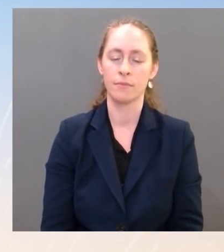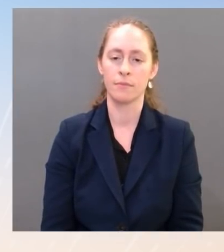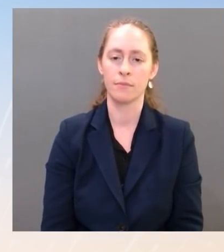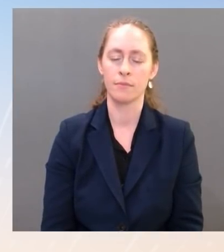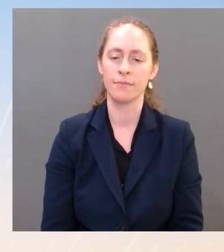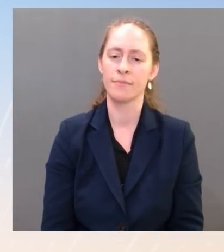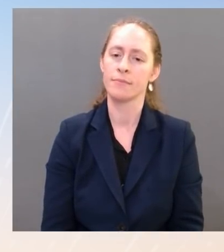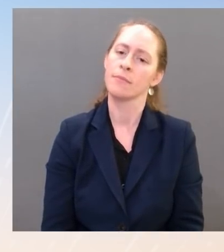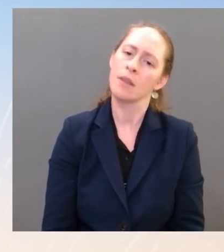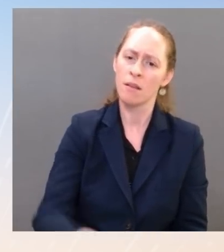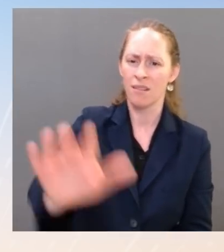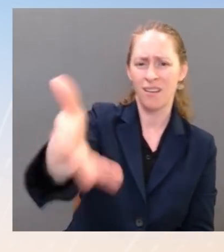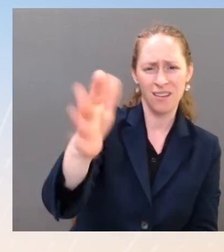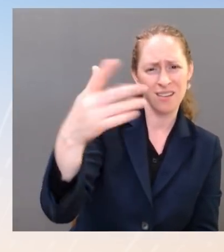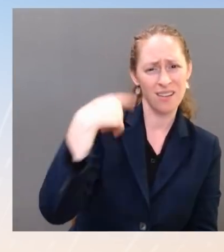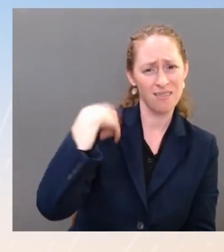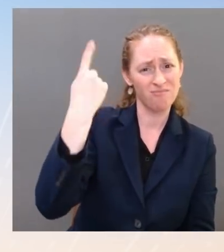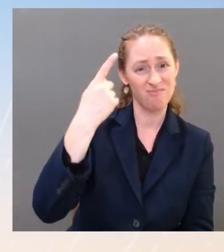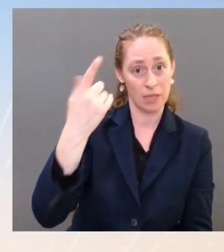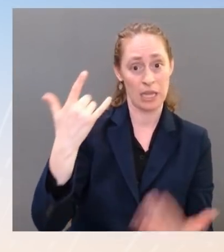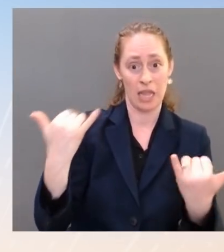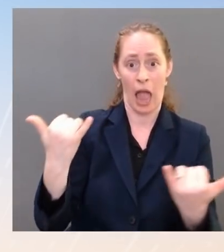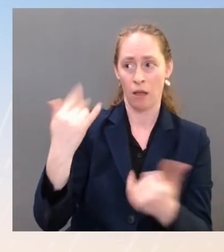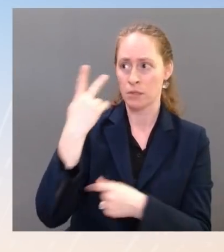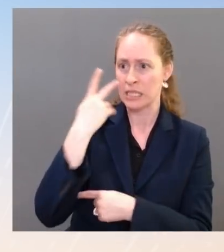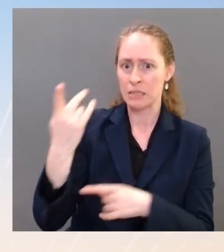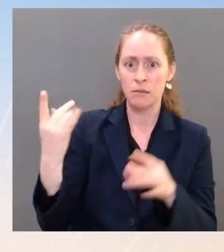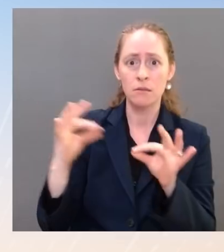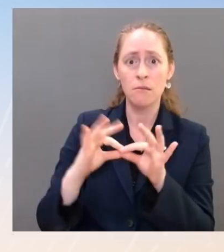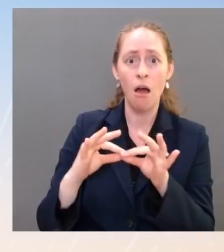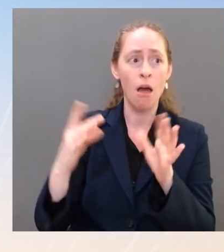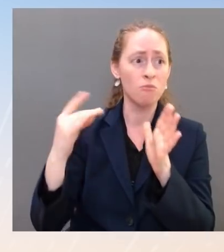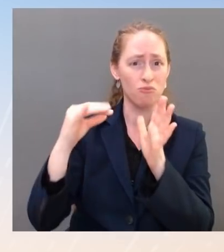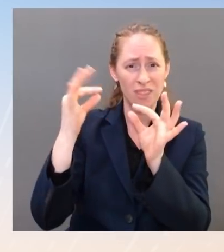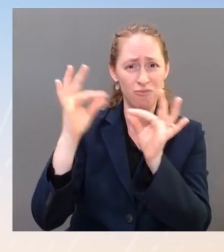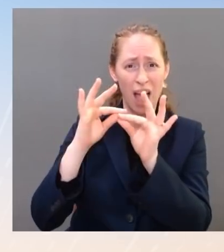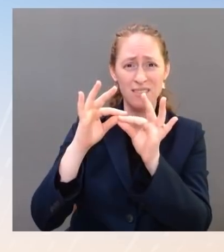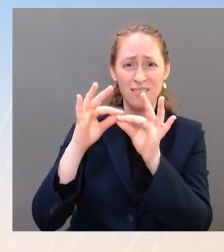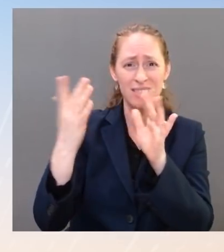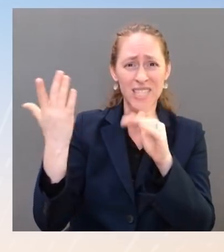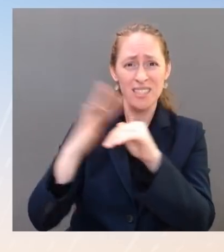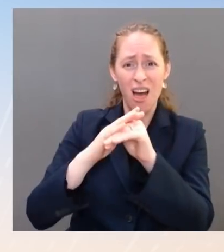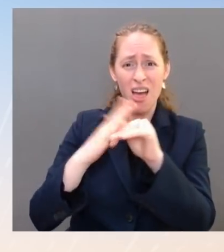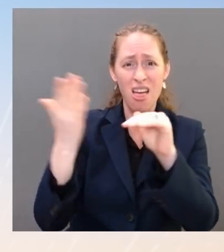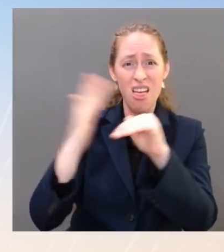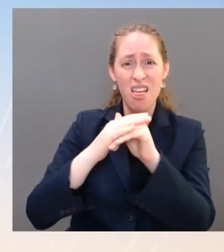since this law was enacted and any worker either shortages